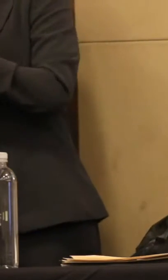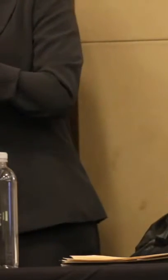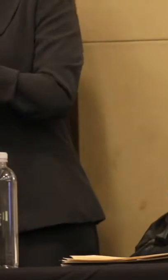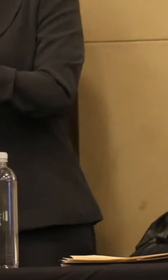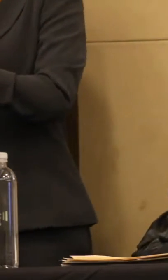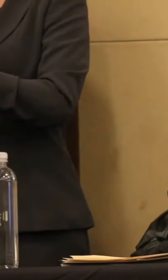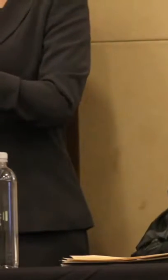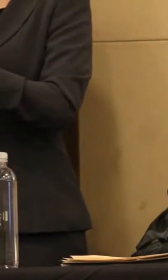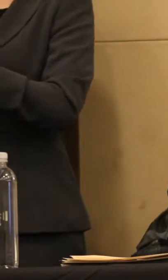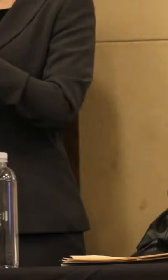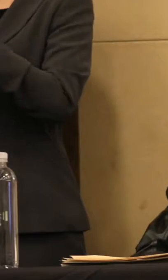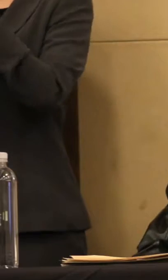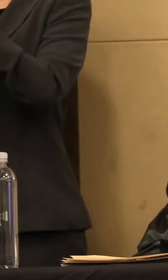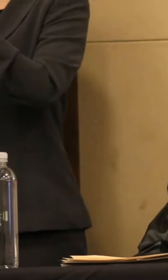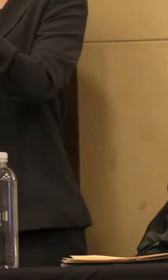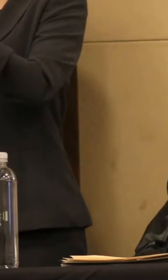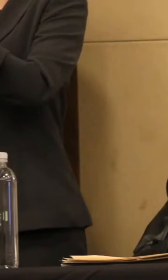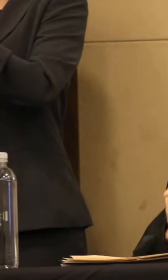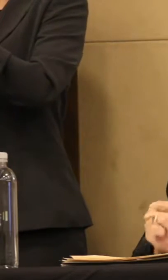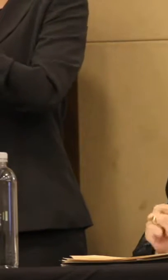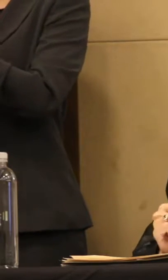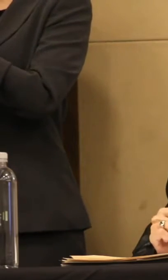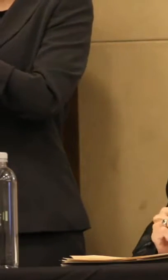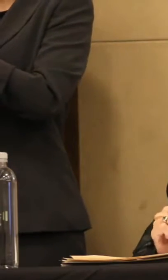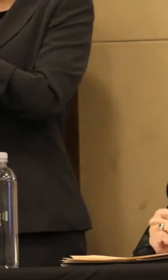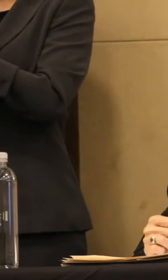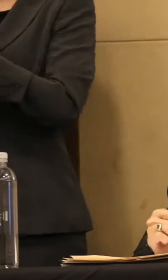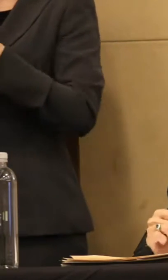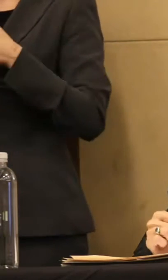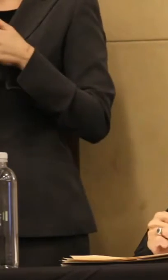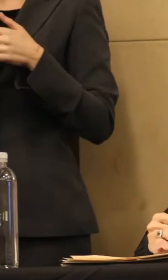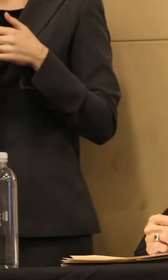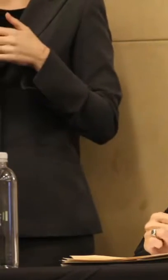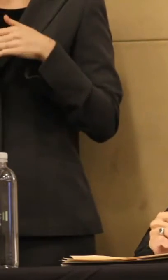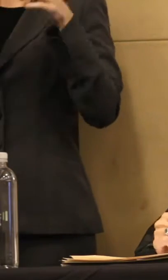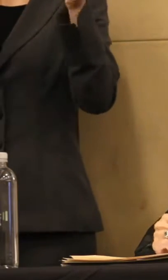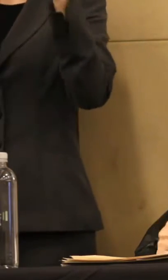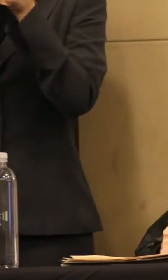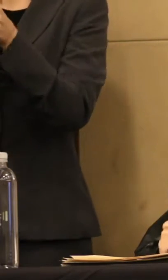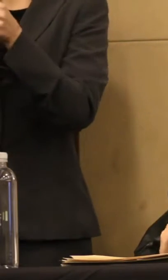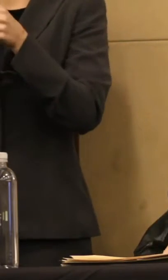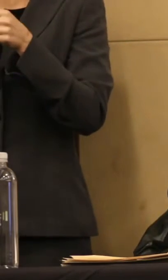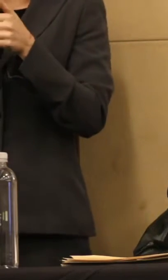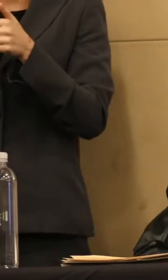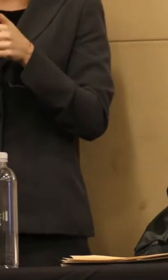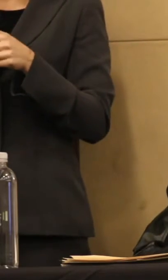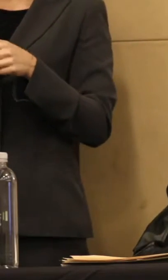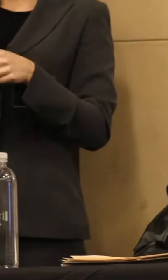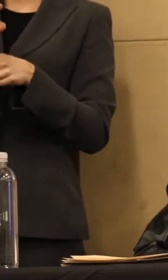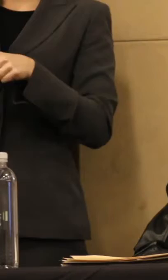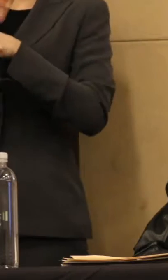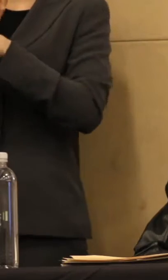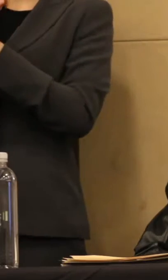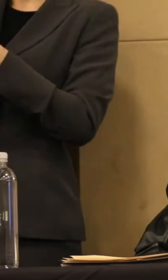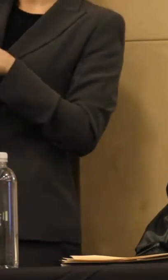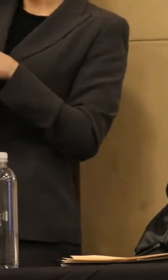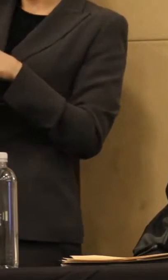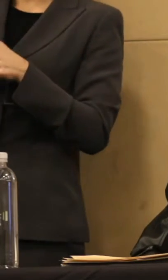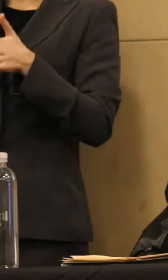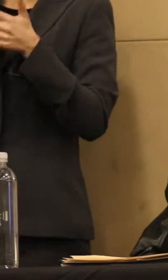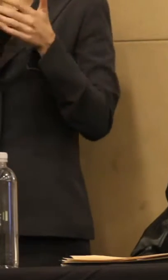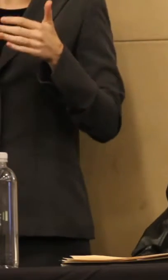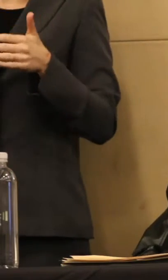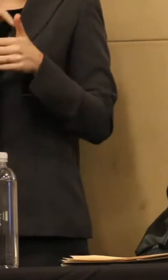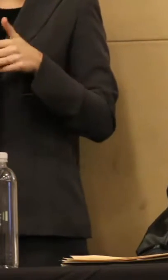work directly on what kind of things need to change in order to replicate that promising